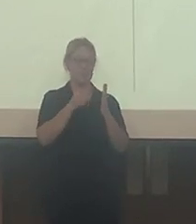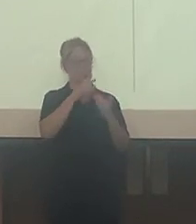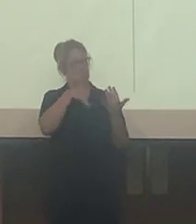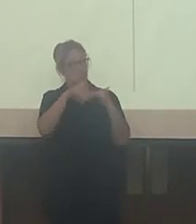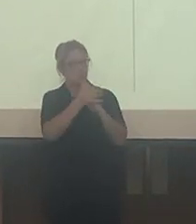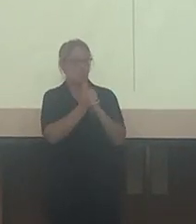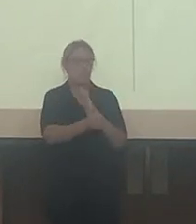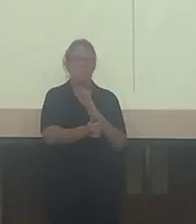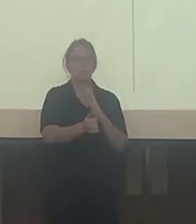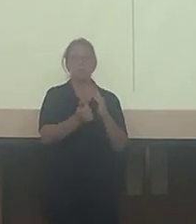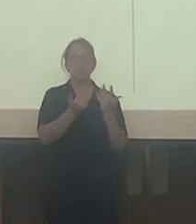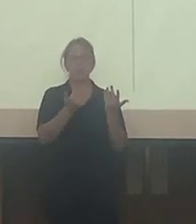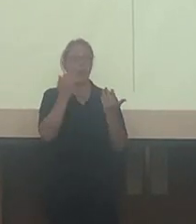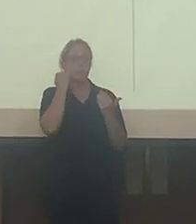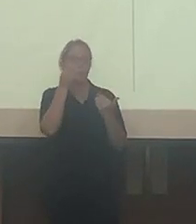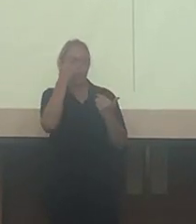or if you think they're a really great drawer